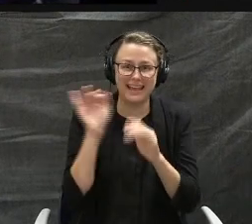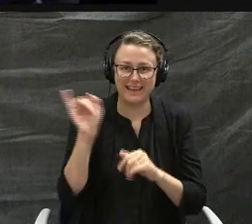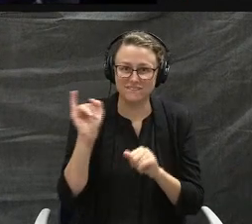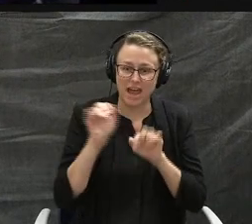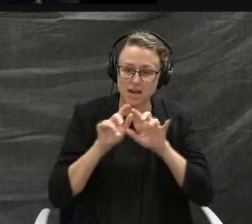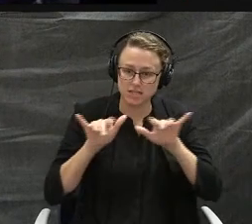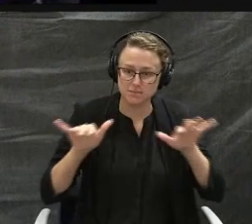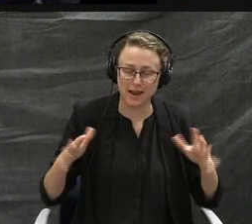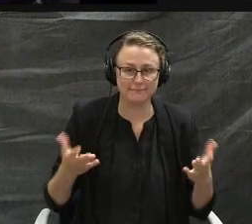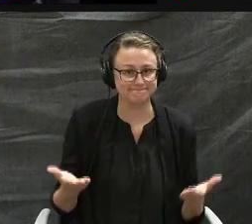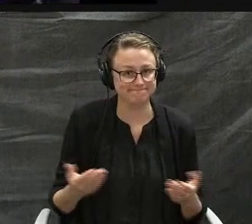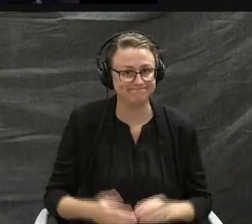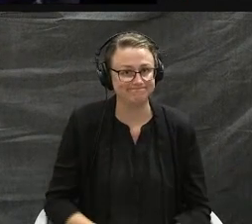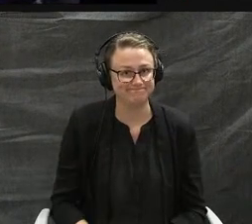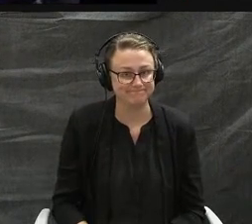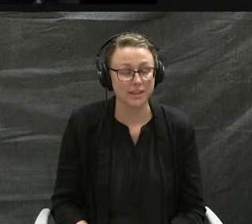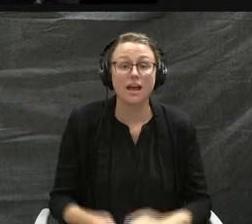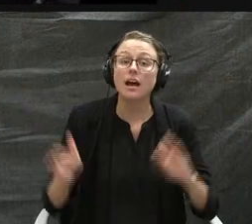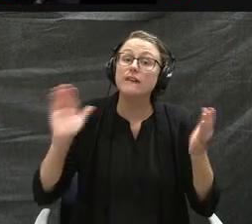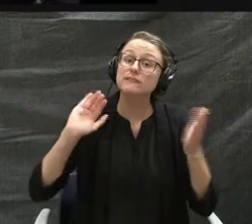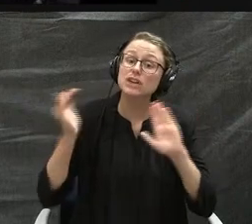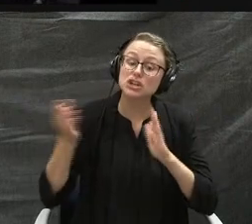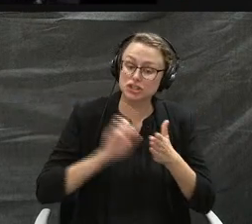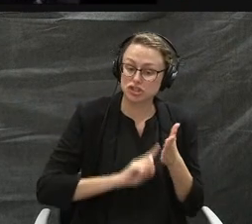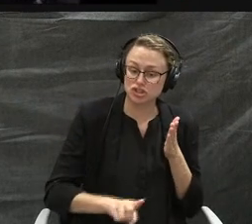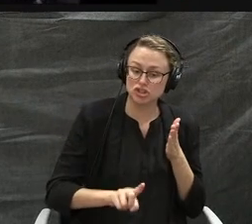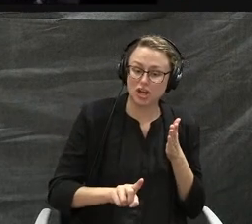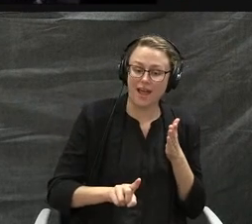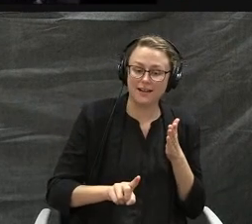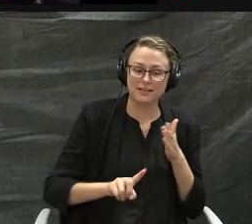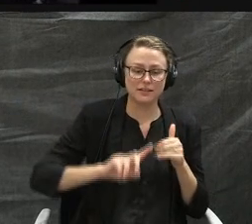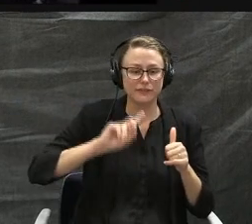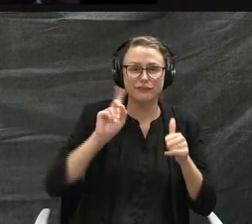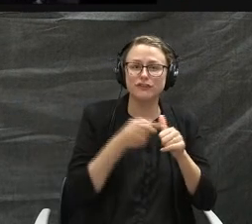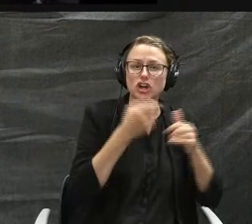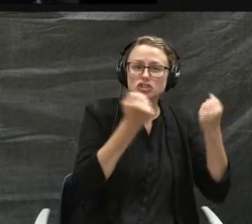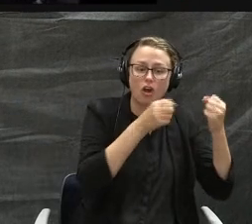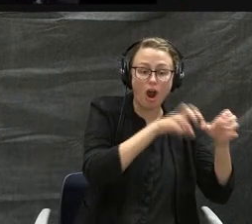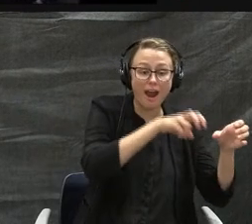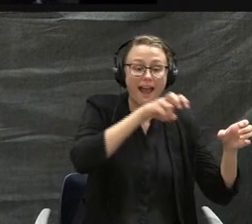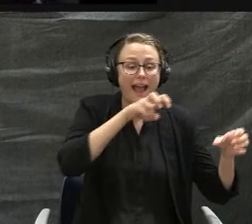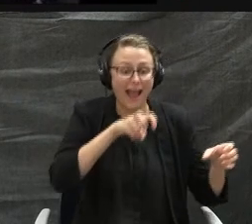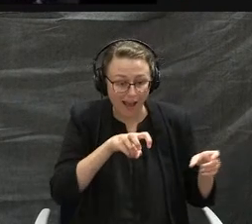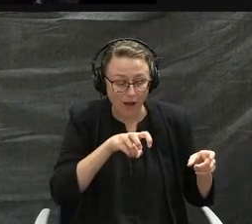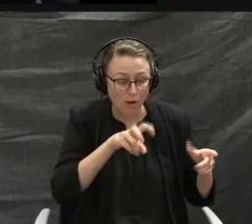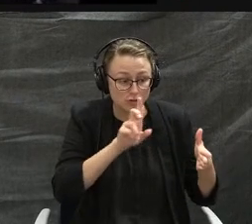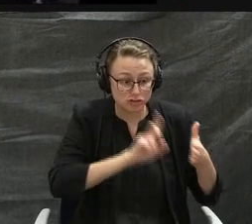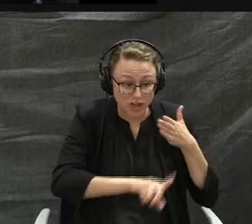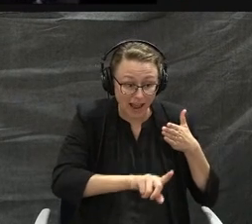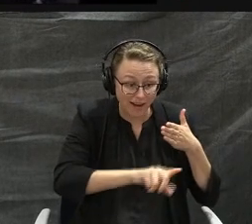doing the check at the as they get out of the car? Or as they get off the bus?